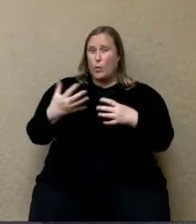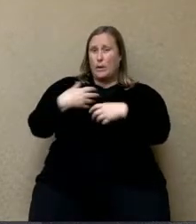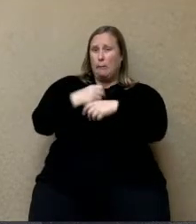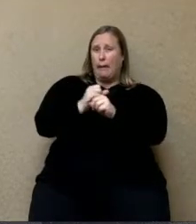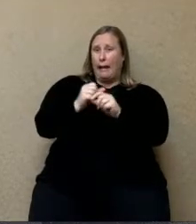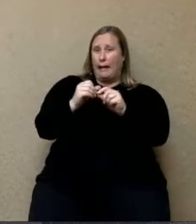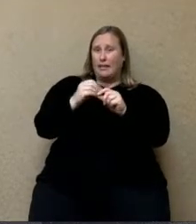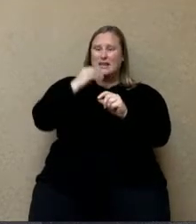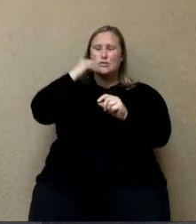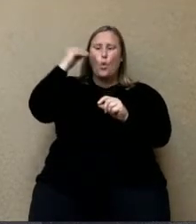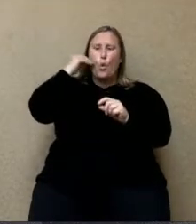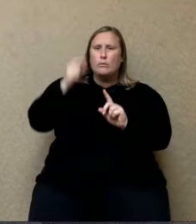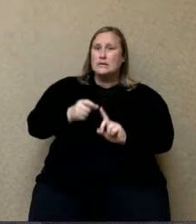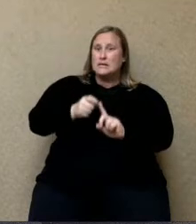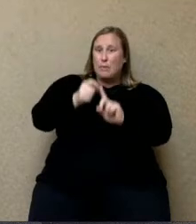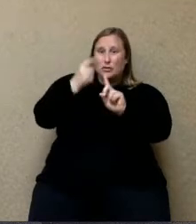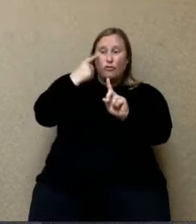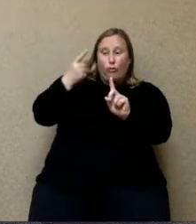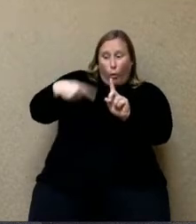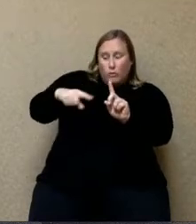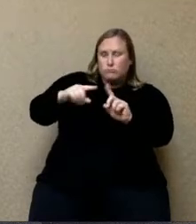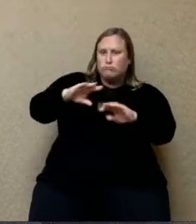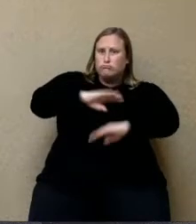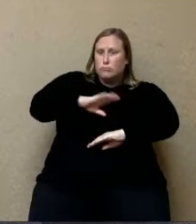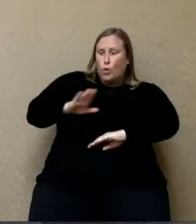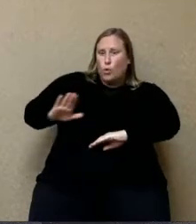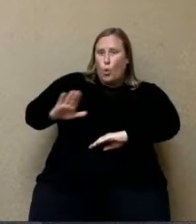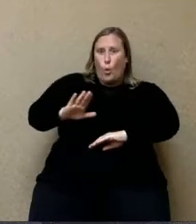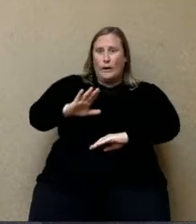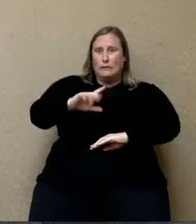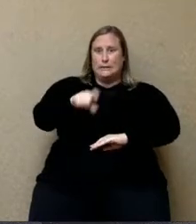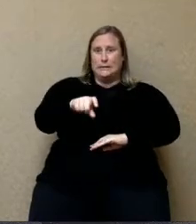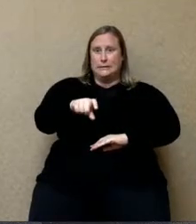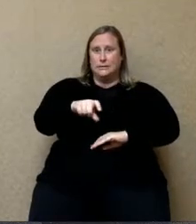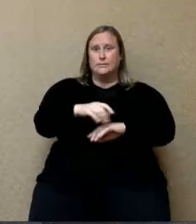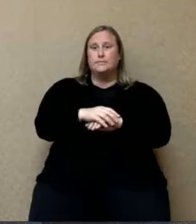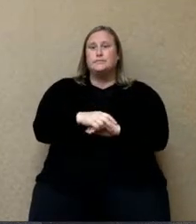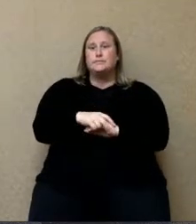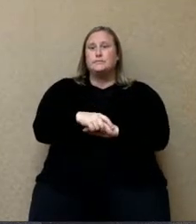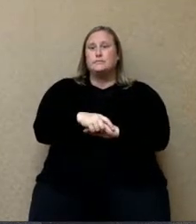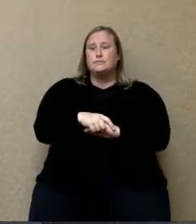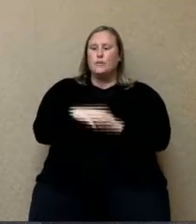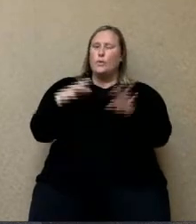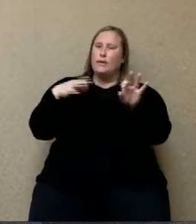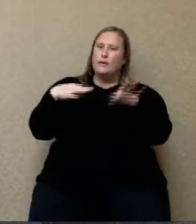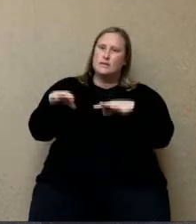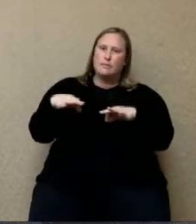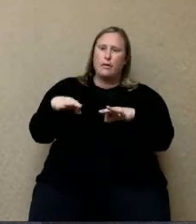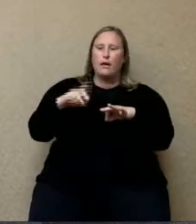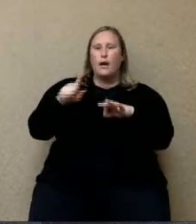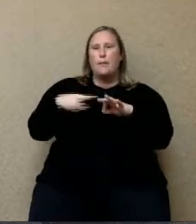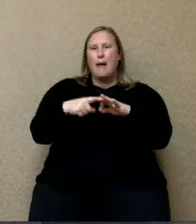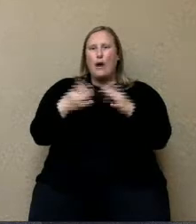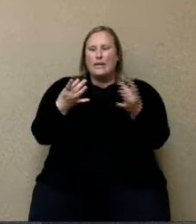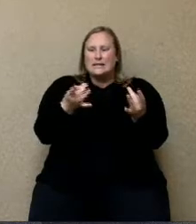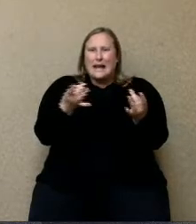home very special for them to meet their needs and we explained about the sensory and the communication.